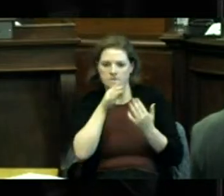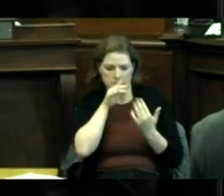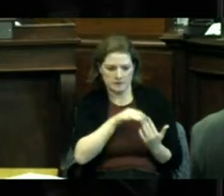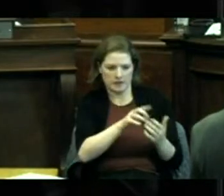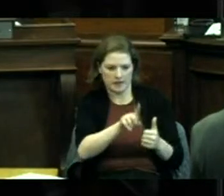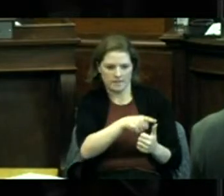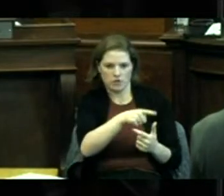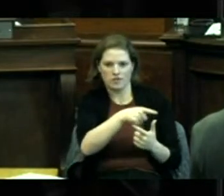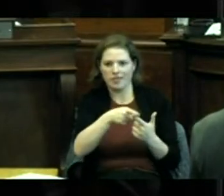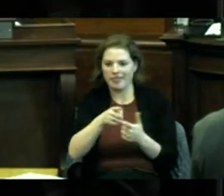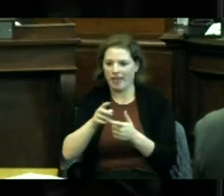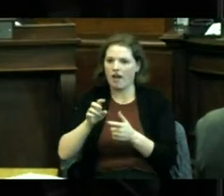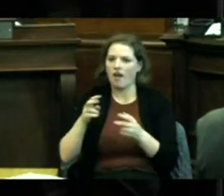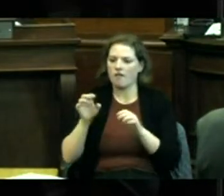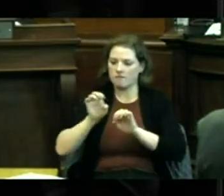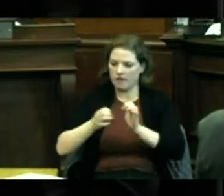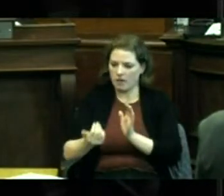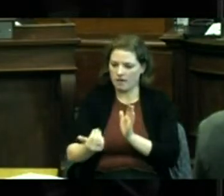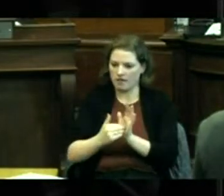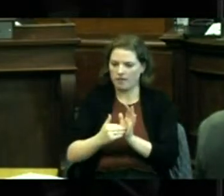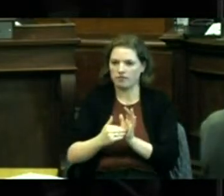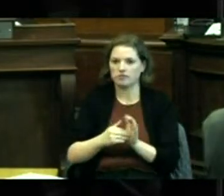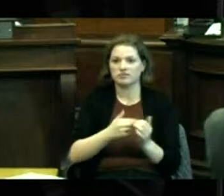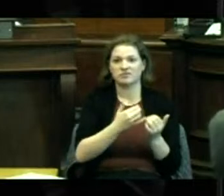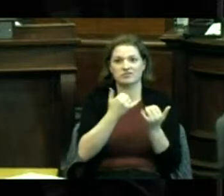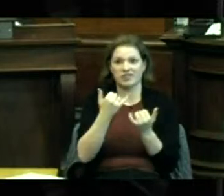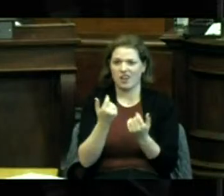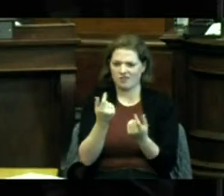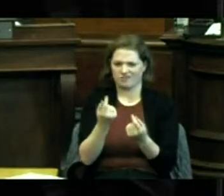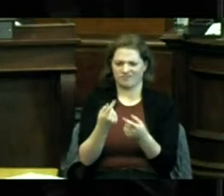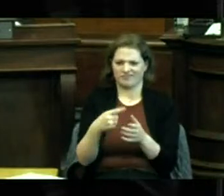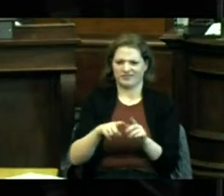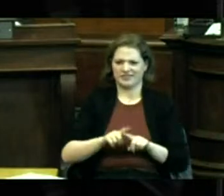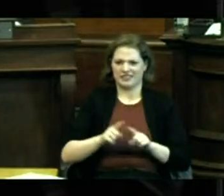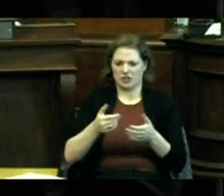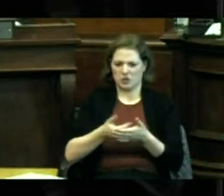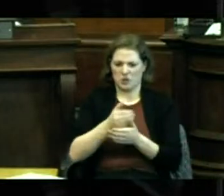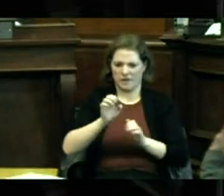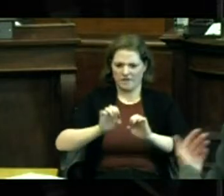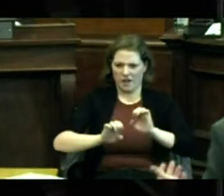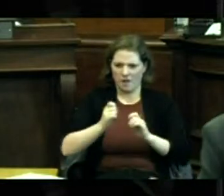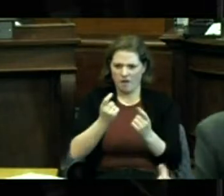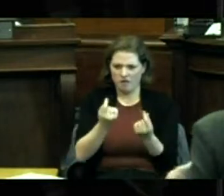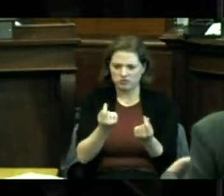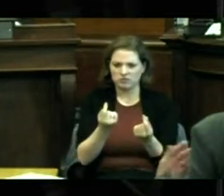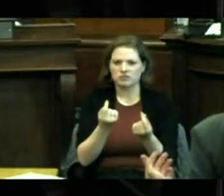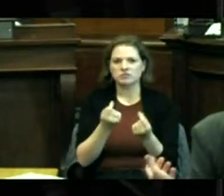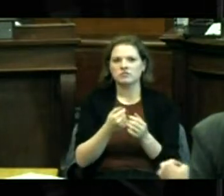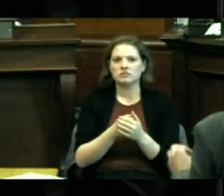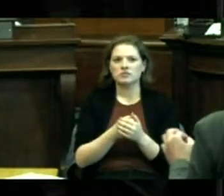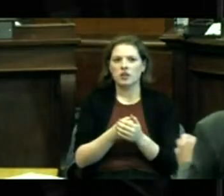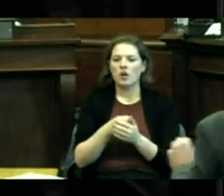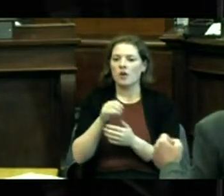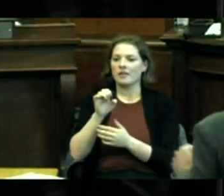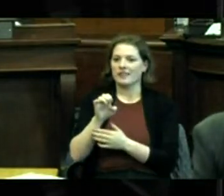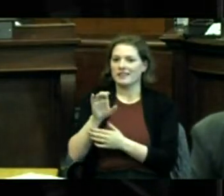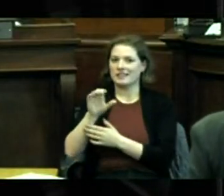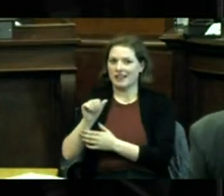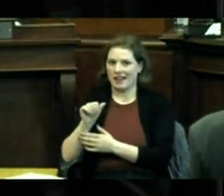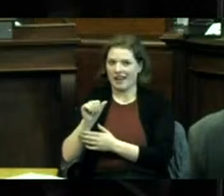agreement to allow us time to conduct that corrosion study. So